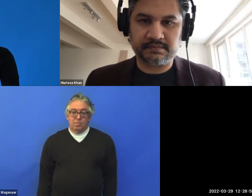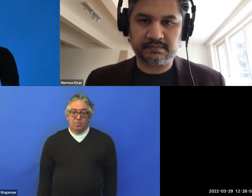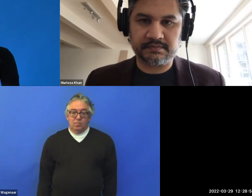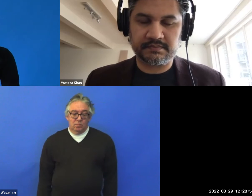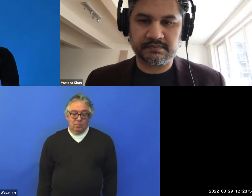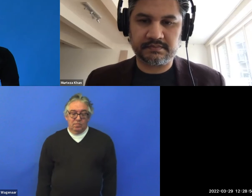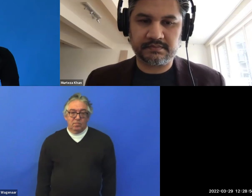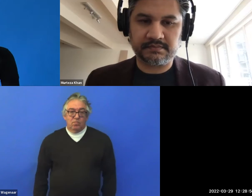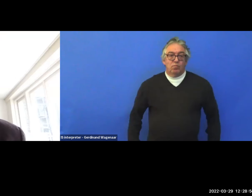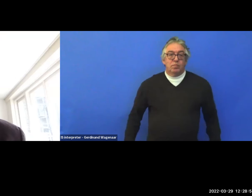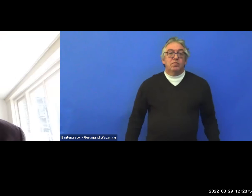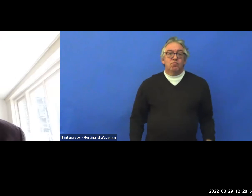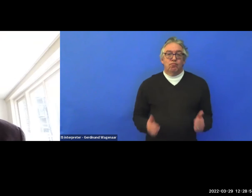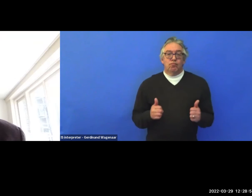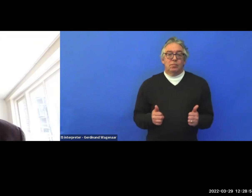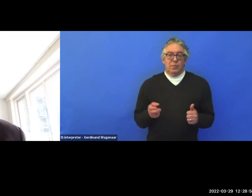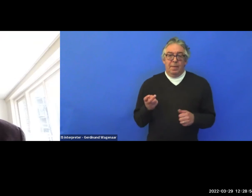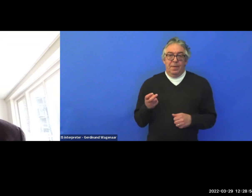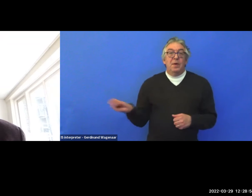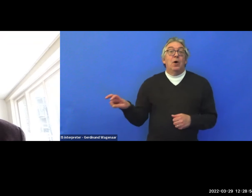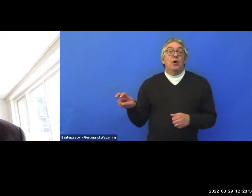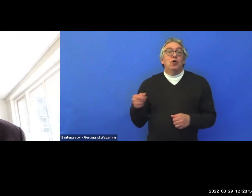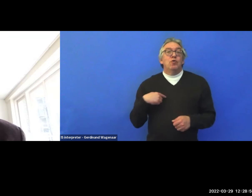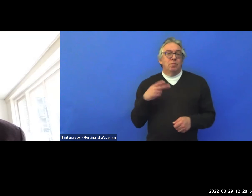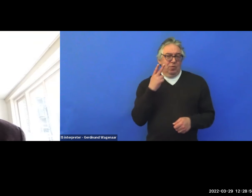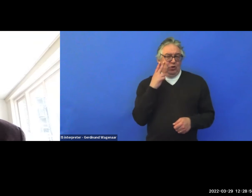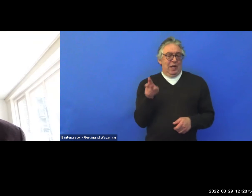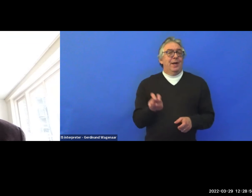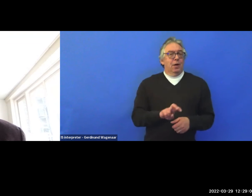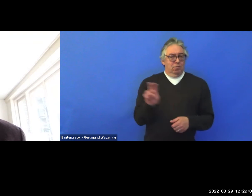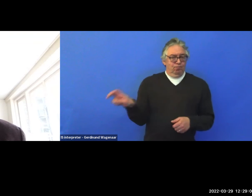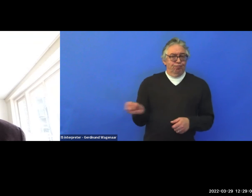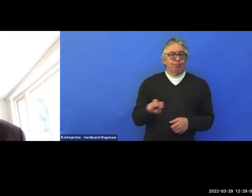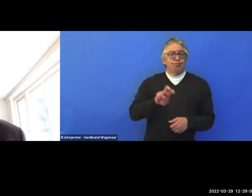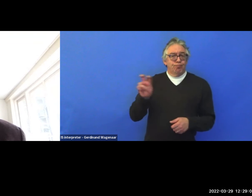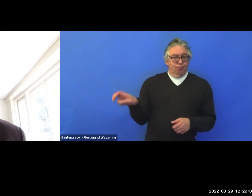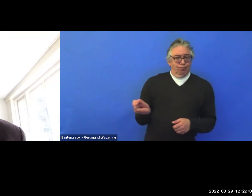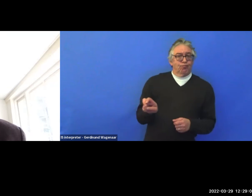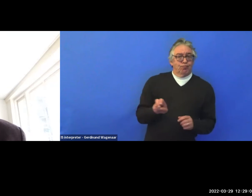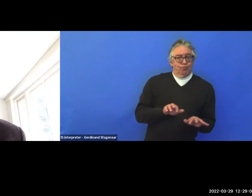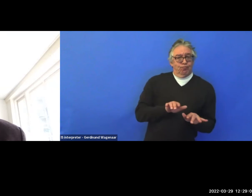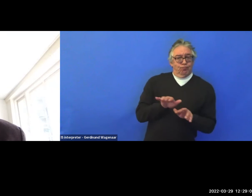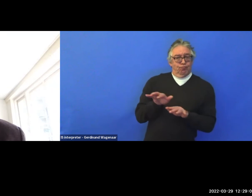I see everyone is joining the breakout room. We can give it a few more seconds.